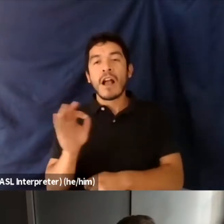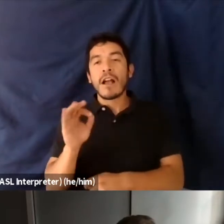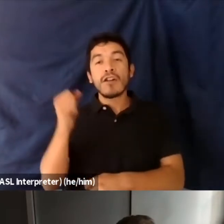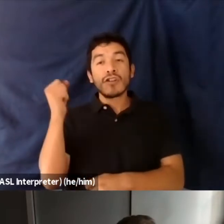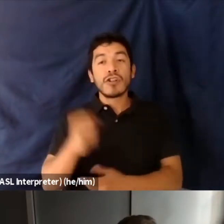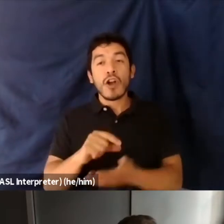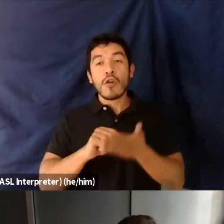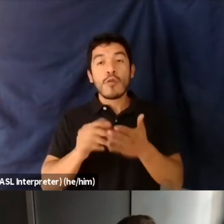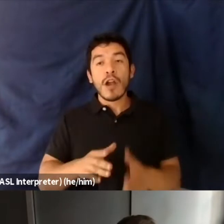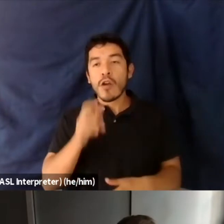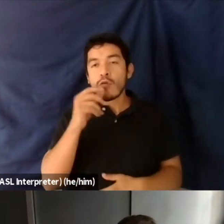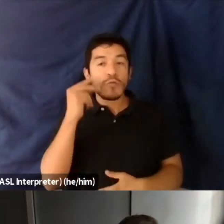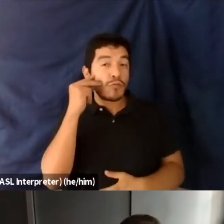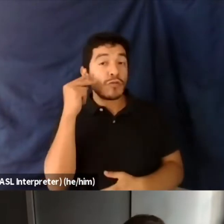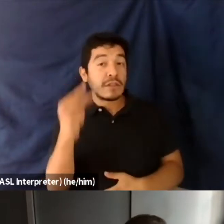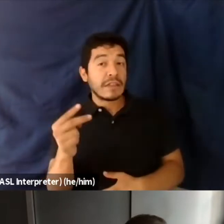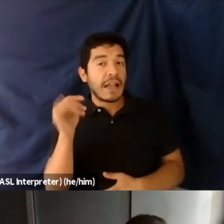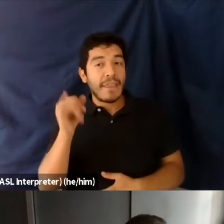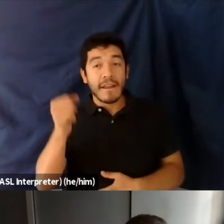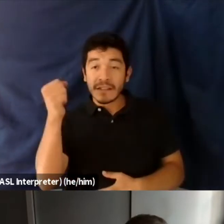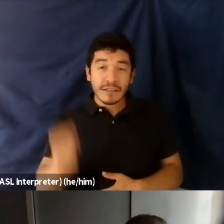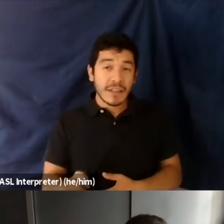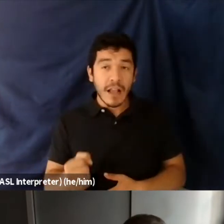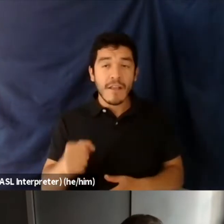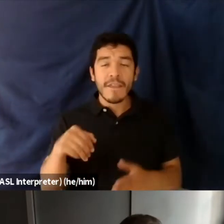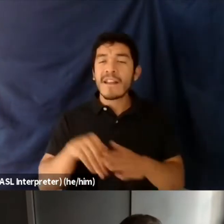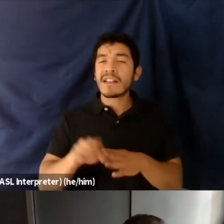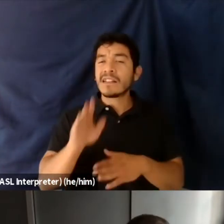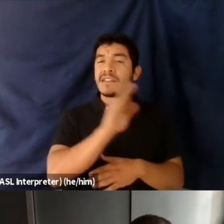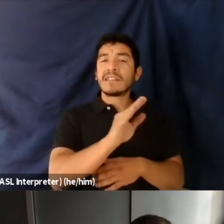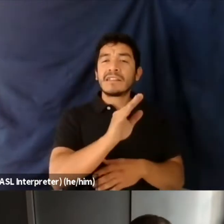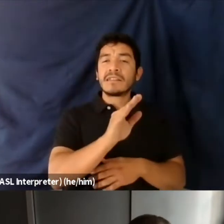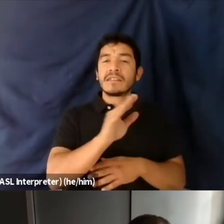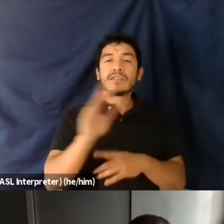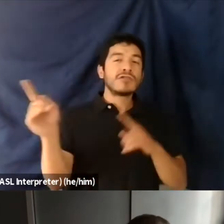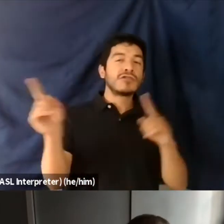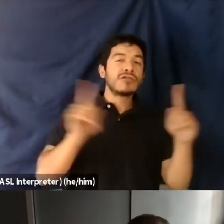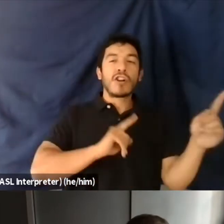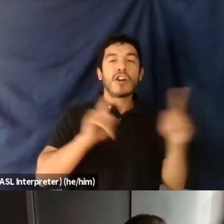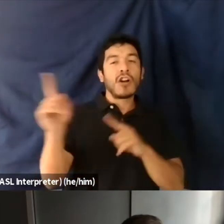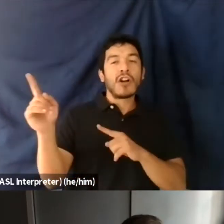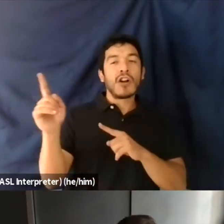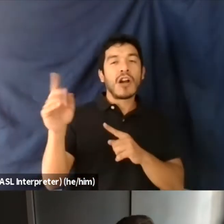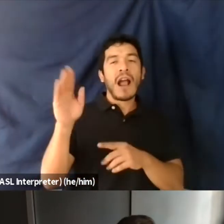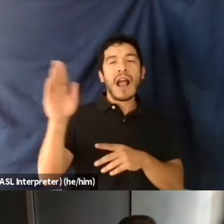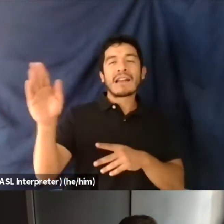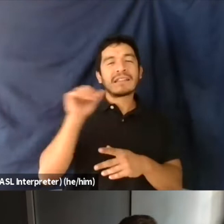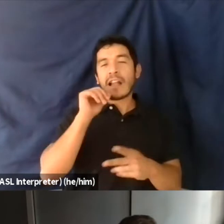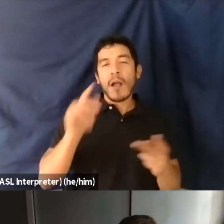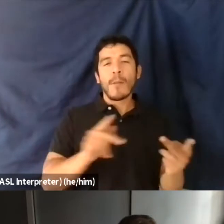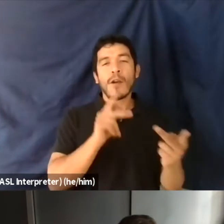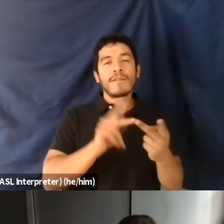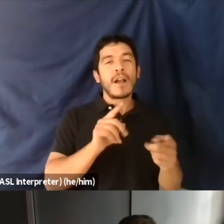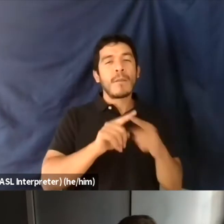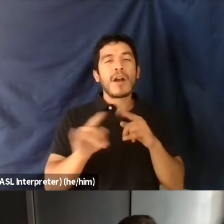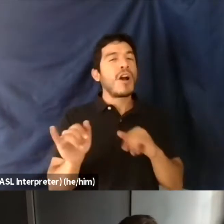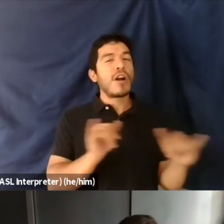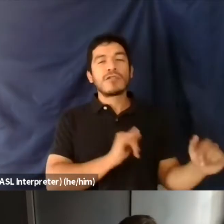could see the south in his sort of scars and its imperfections, but also it's very rarefied duty